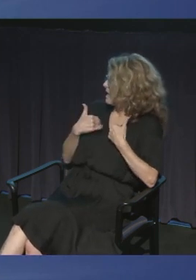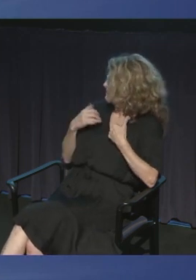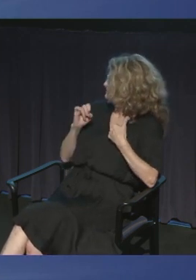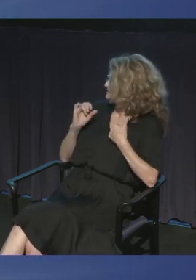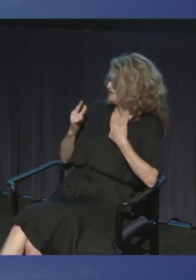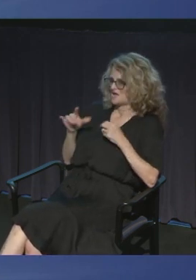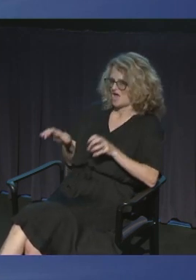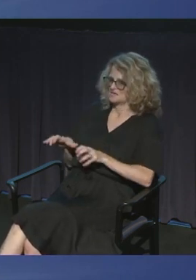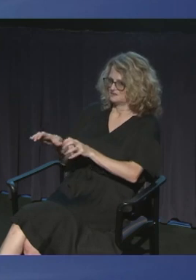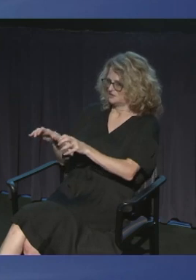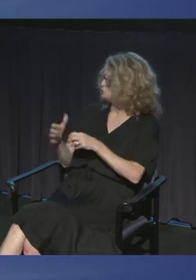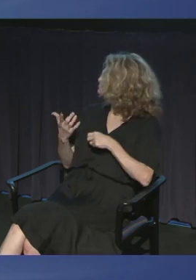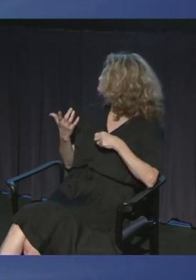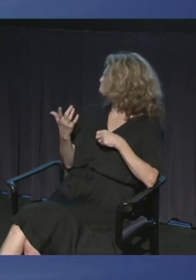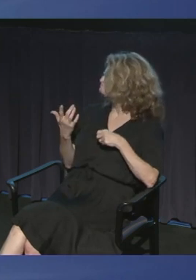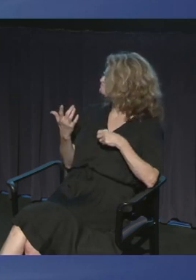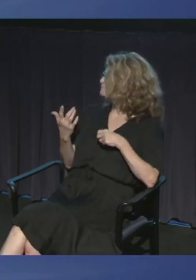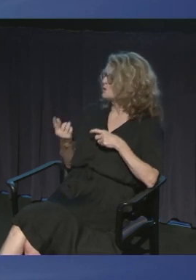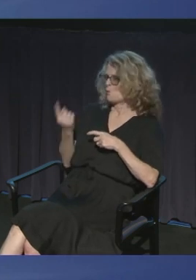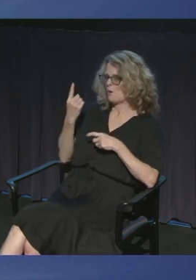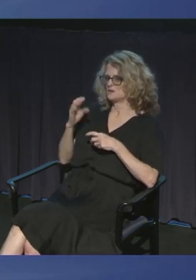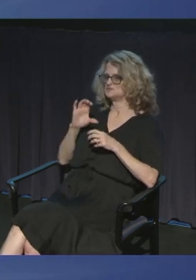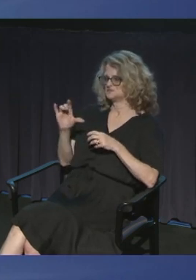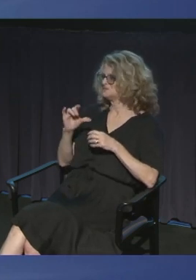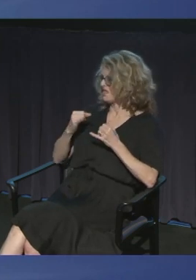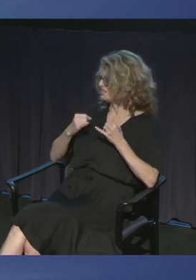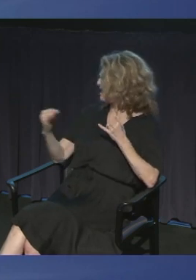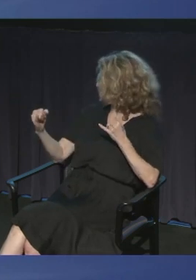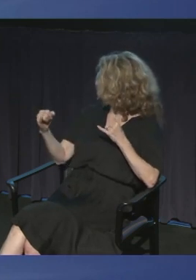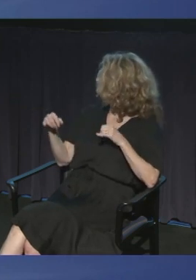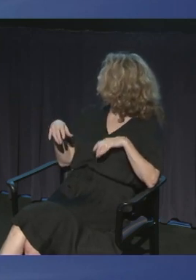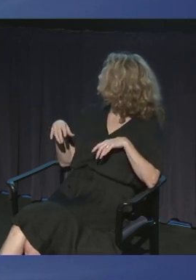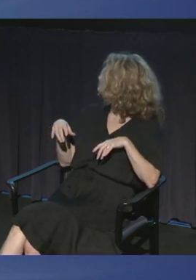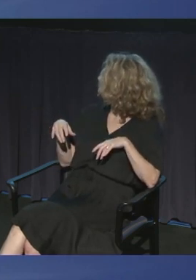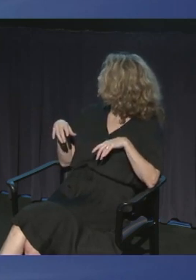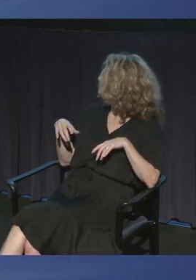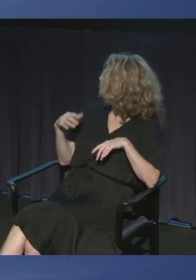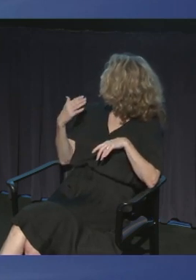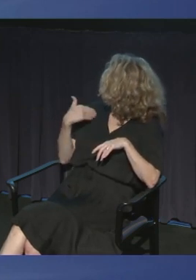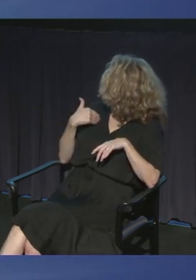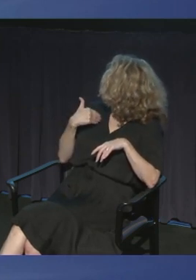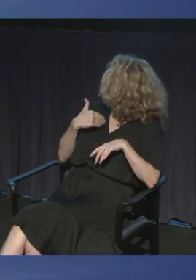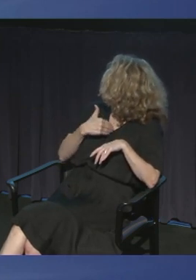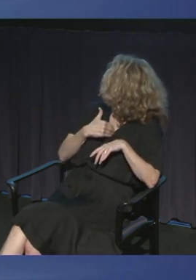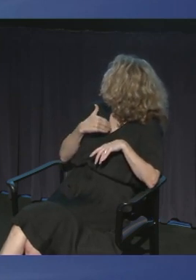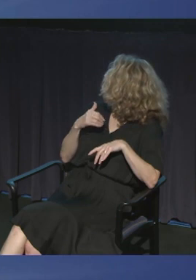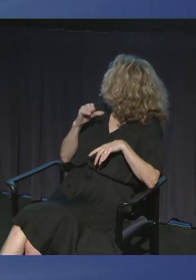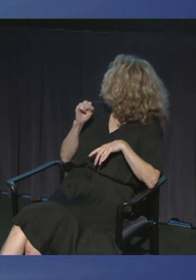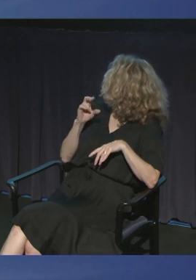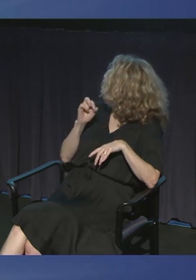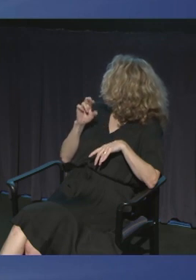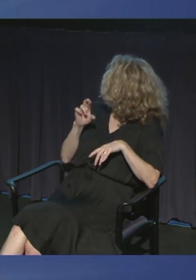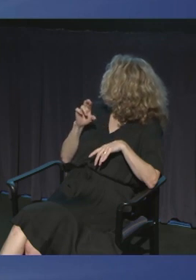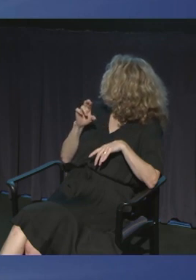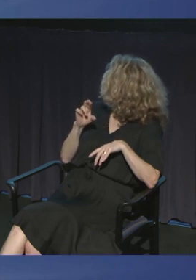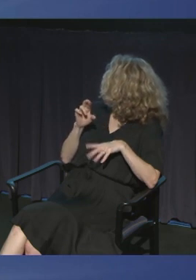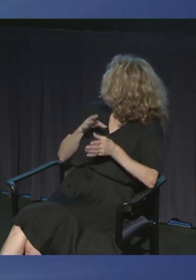NOT HAVE STING ACTIVATION IN THIS IS ONE OF THE CELL LINE, A TRIPLE NEGATIVE BREAST CANCER AND THIS IS METASTATIC LIVER